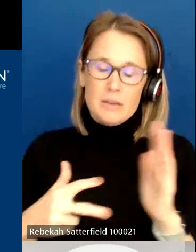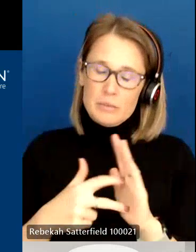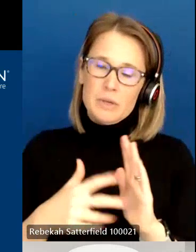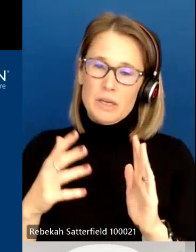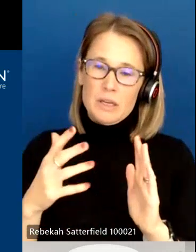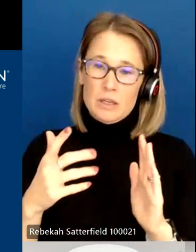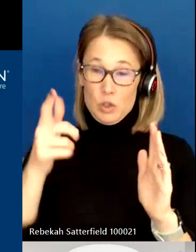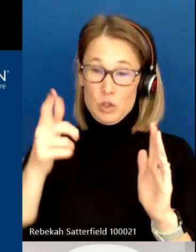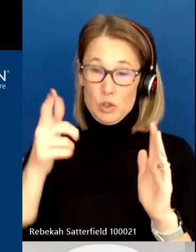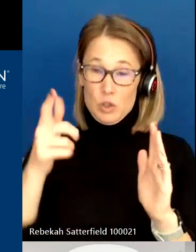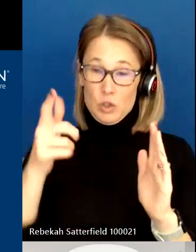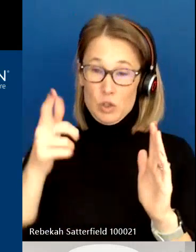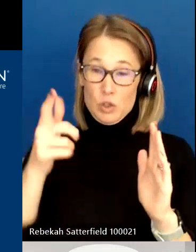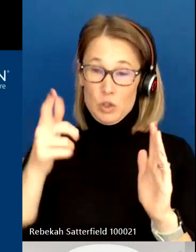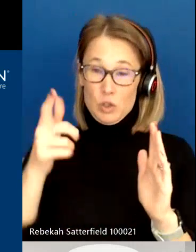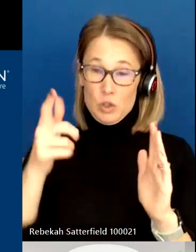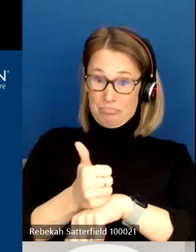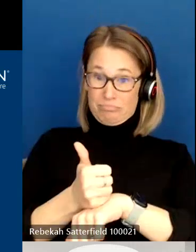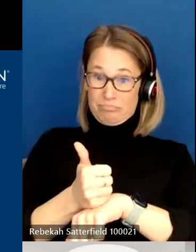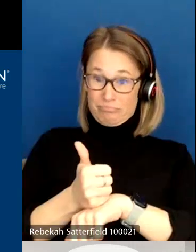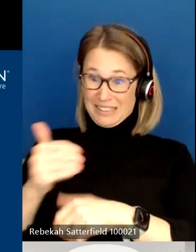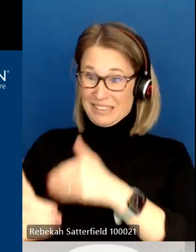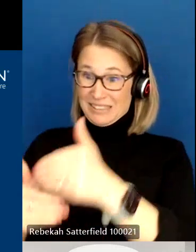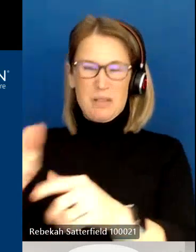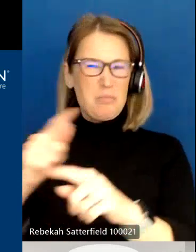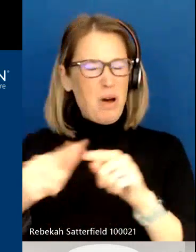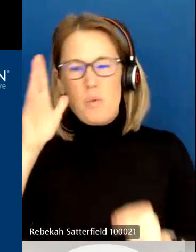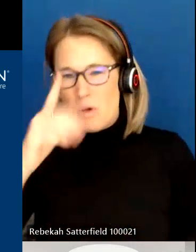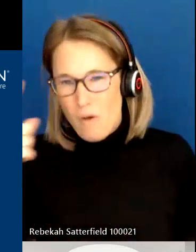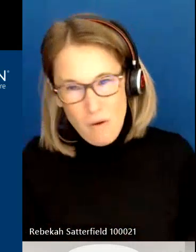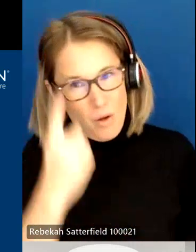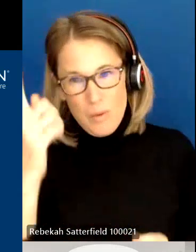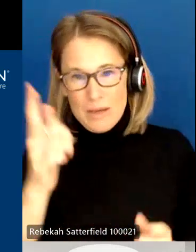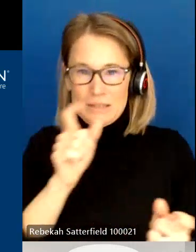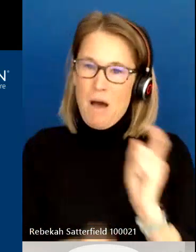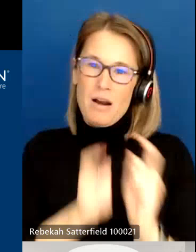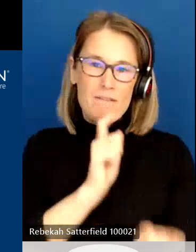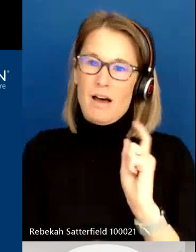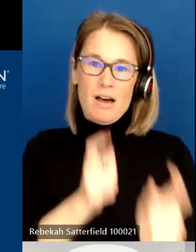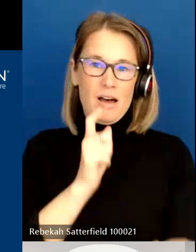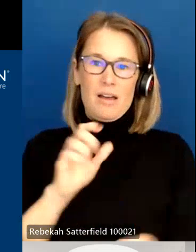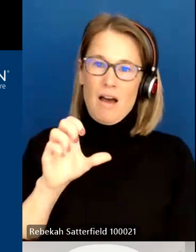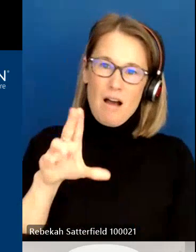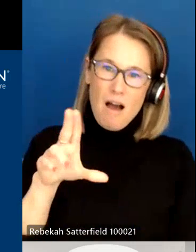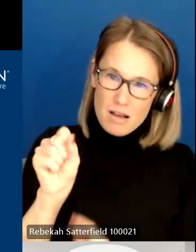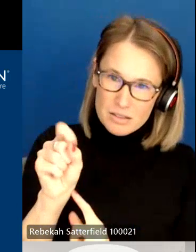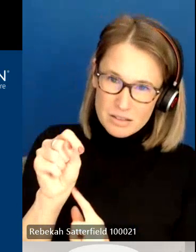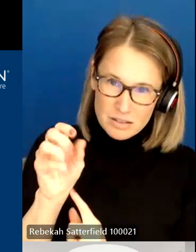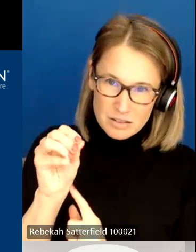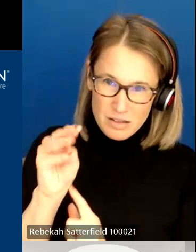a customization um there's always going to be modifications and that entire process is part